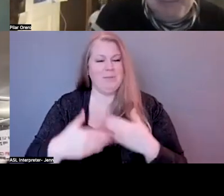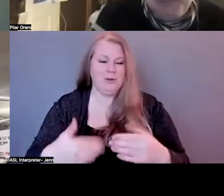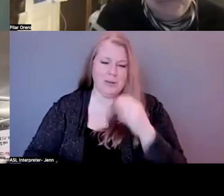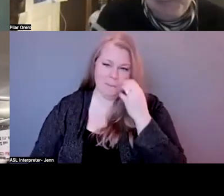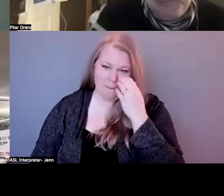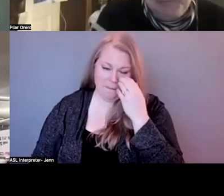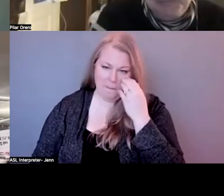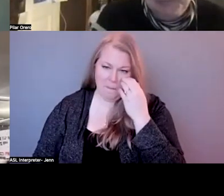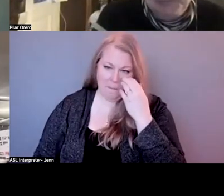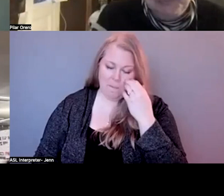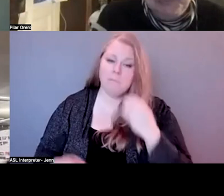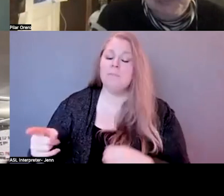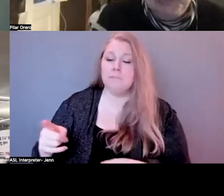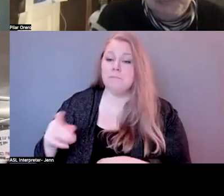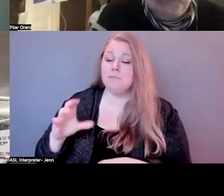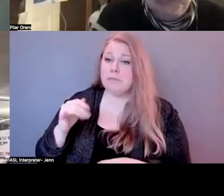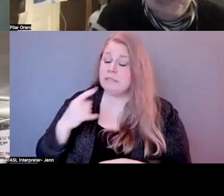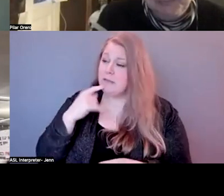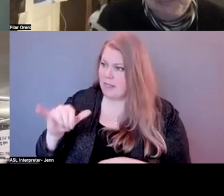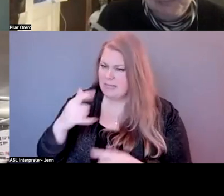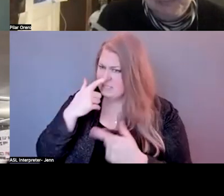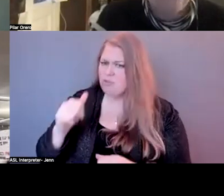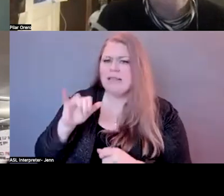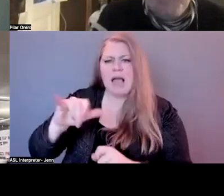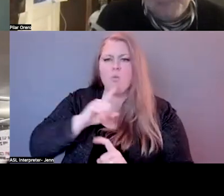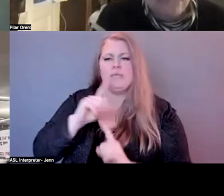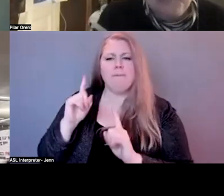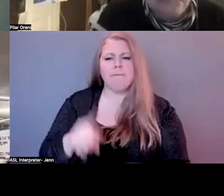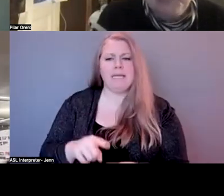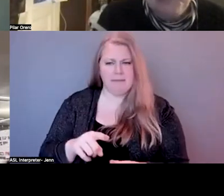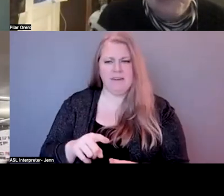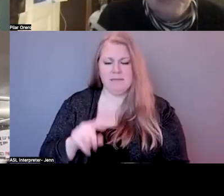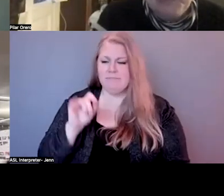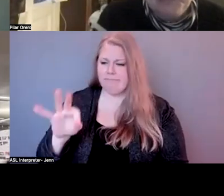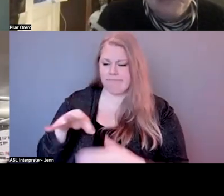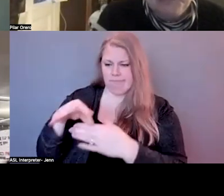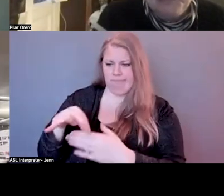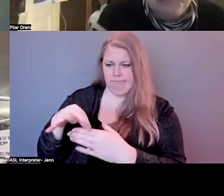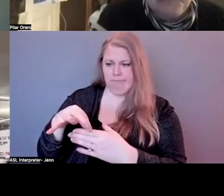That is really interesting and the responsiveness of the content to